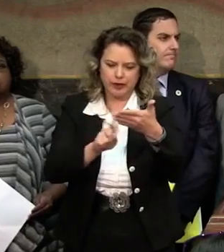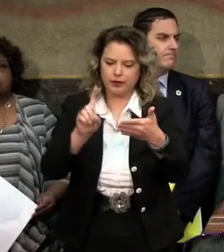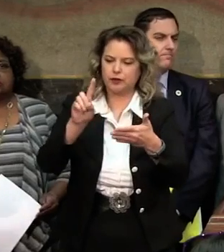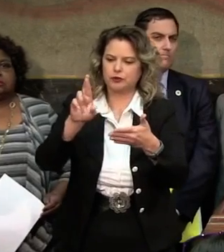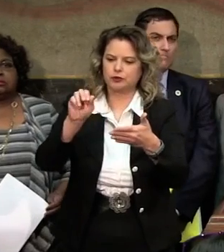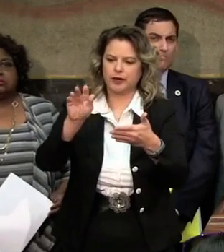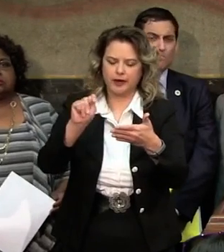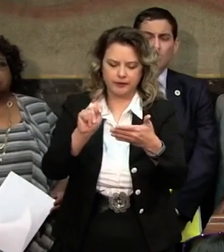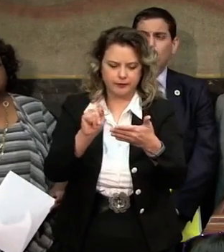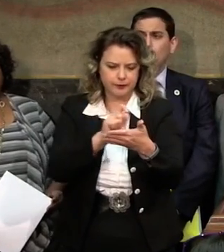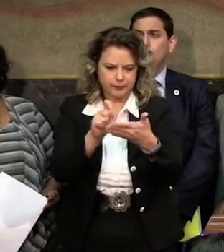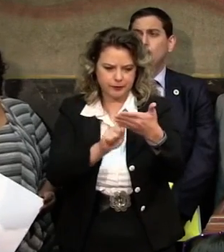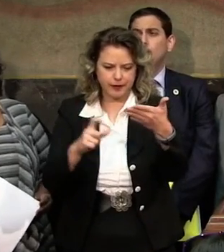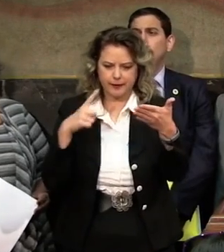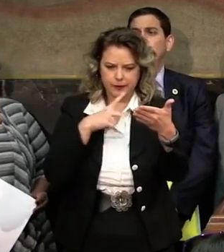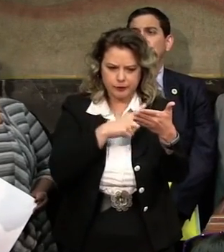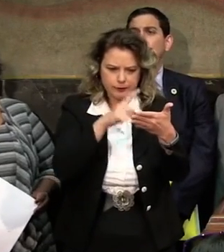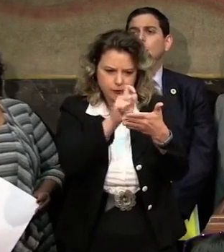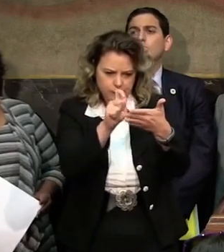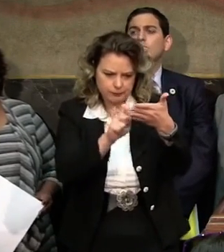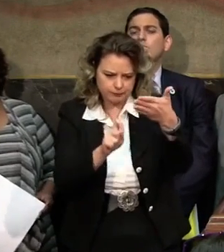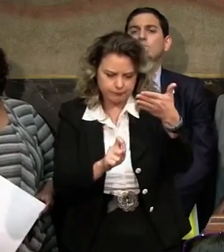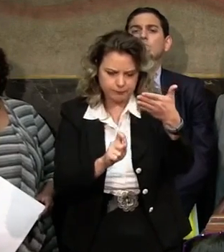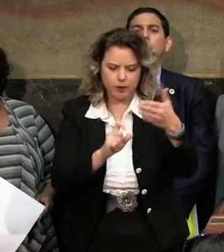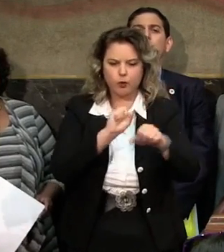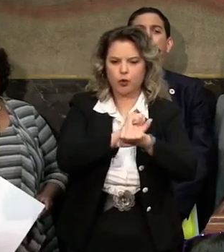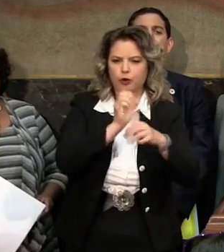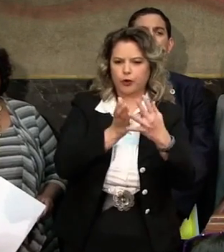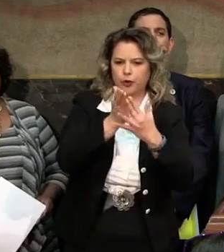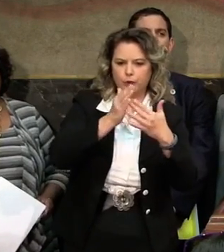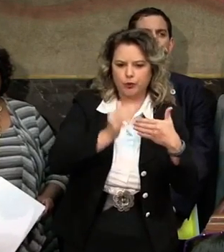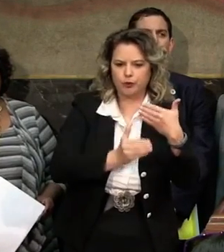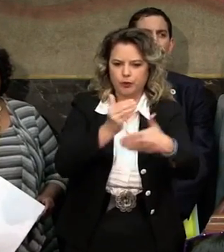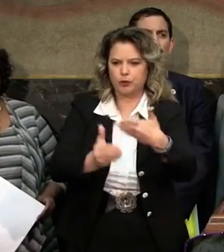process compromise where possible and